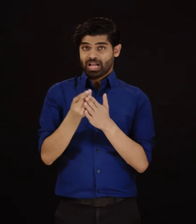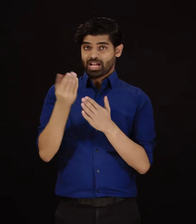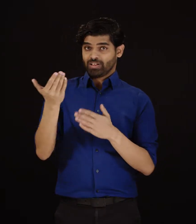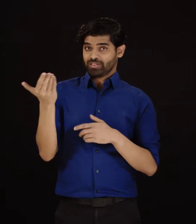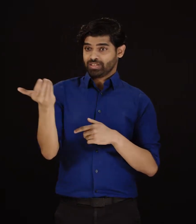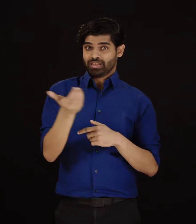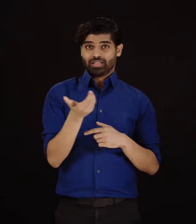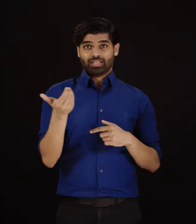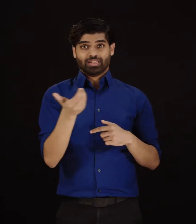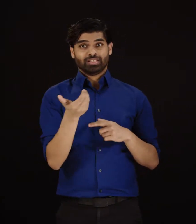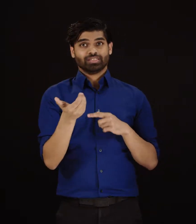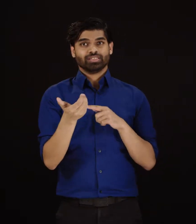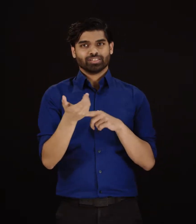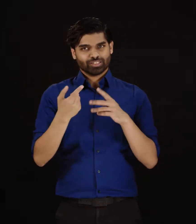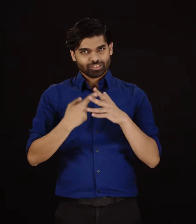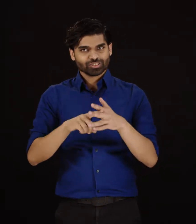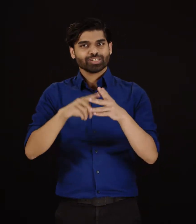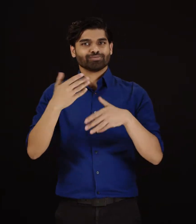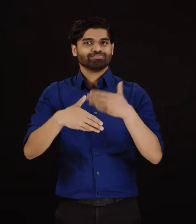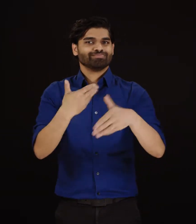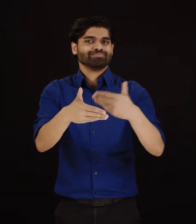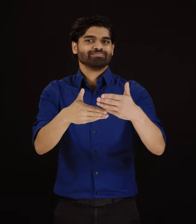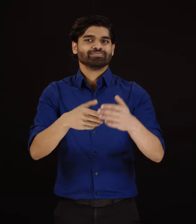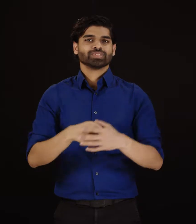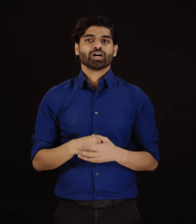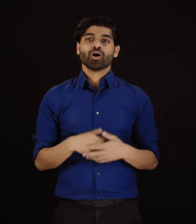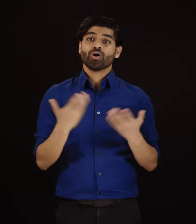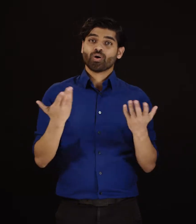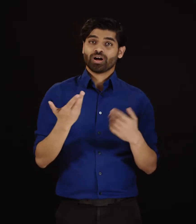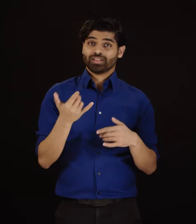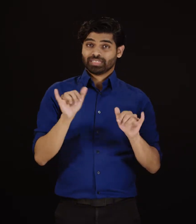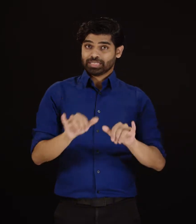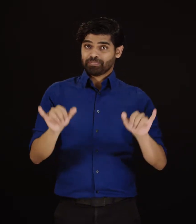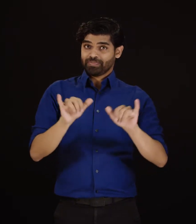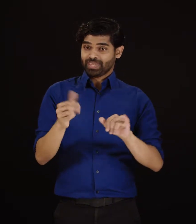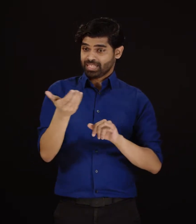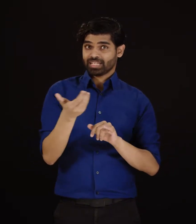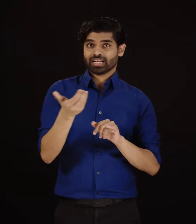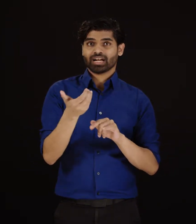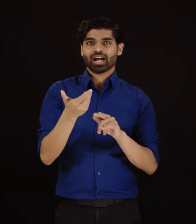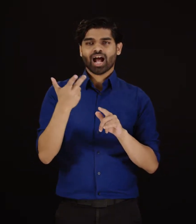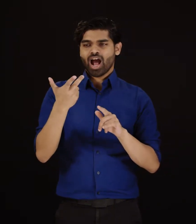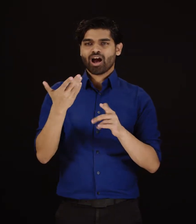charged to the customer’s invoice at time of activation or upgrade.